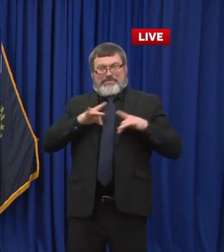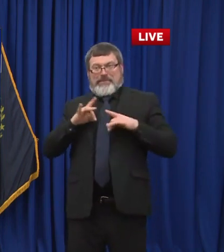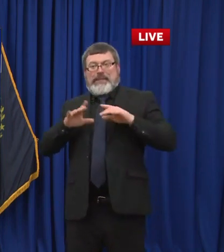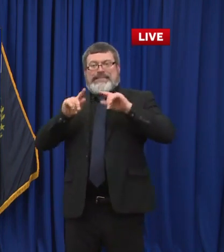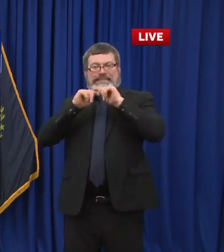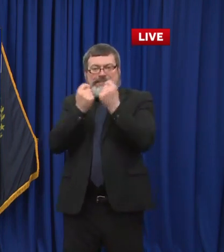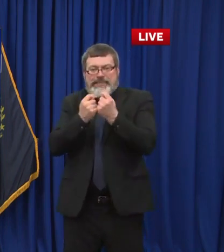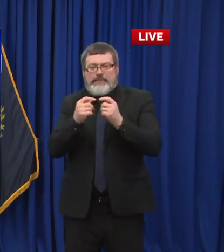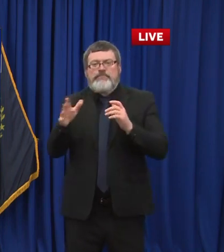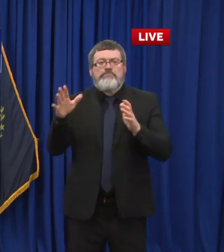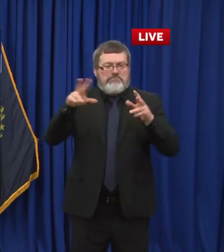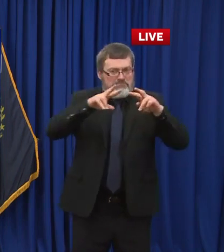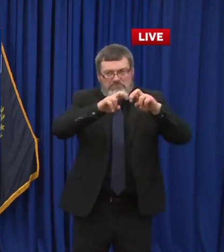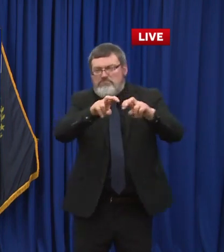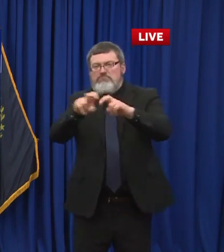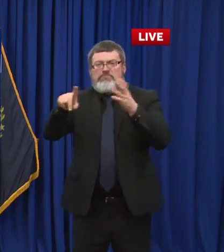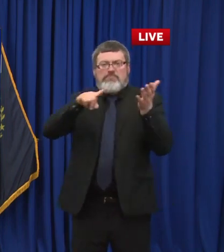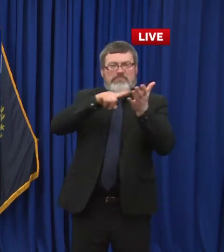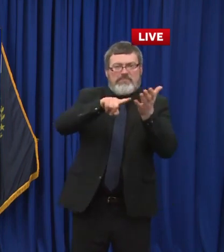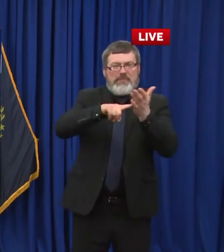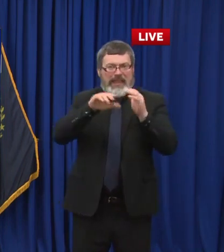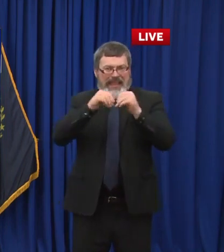THE V.A. SUPPLIED MORE STAFFING.